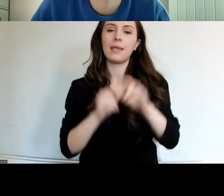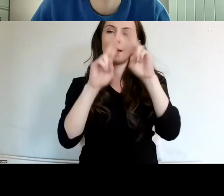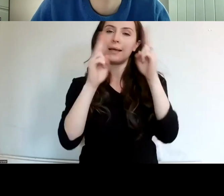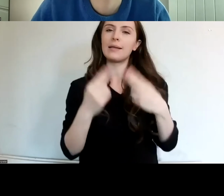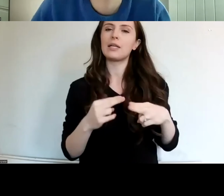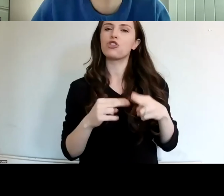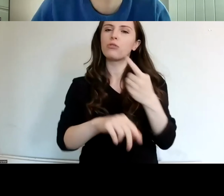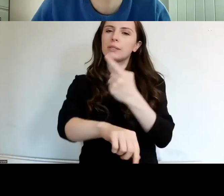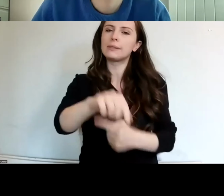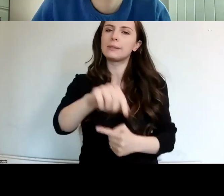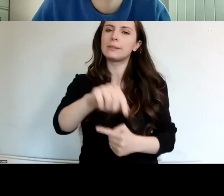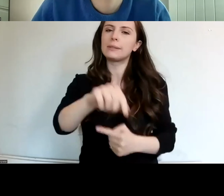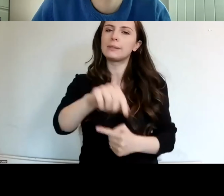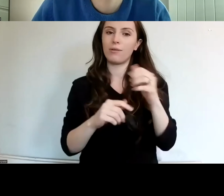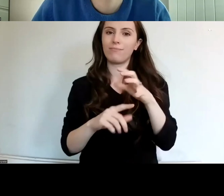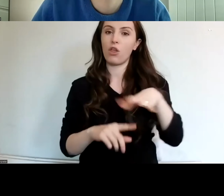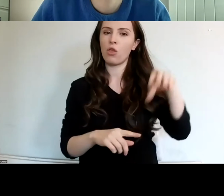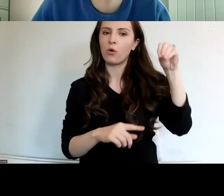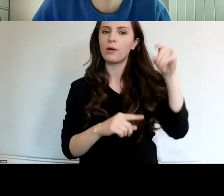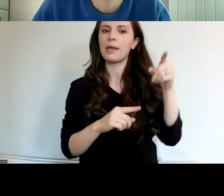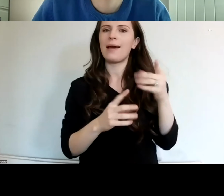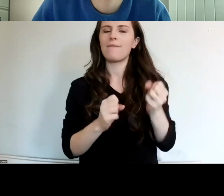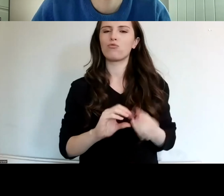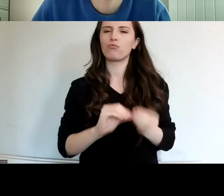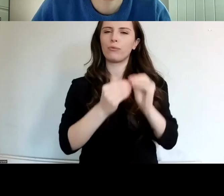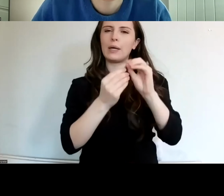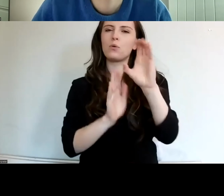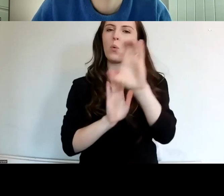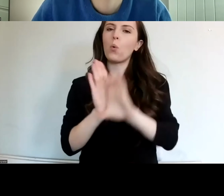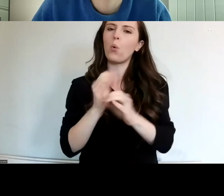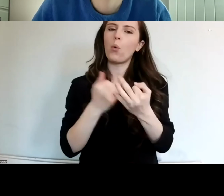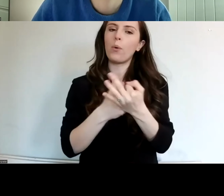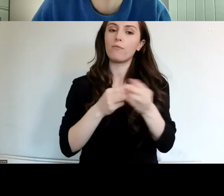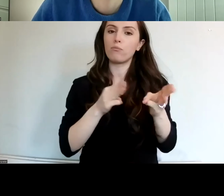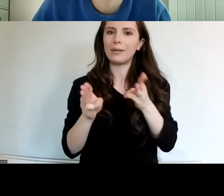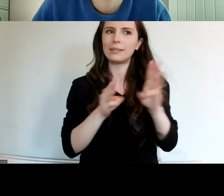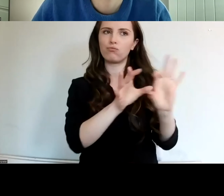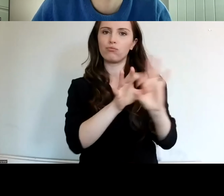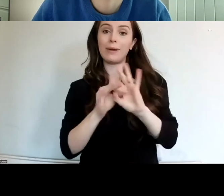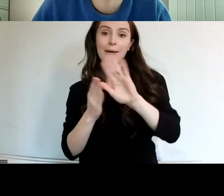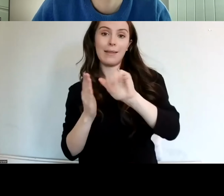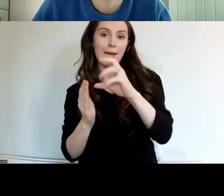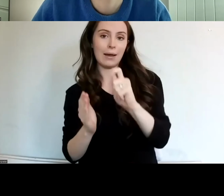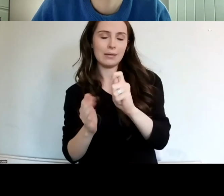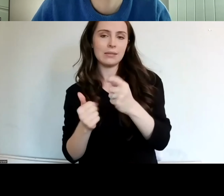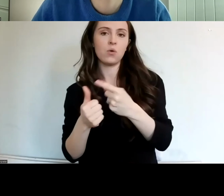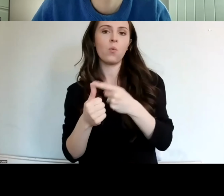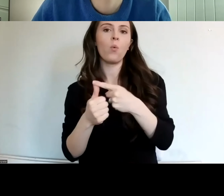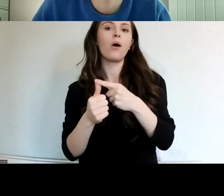has created Codes of Practice which relate to that Act, one on the accessibility of services and information